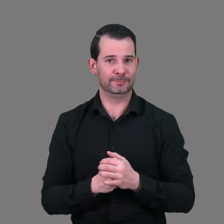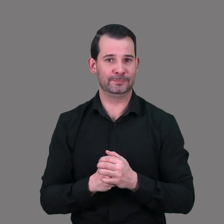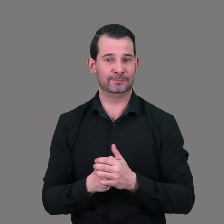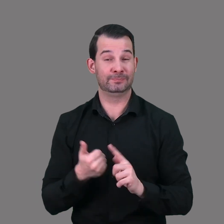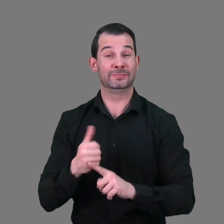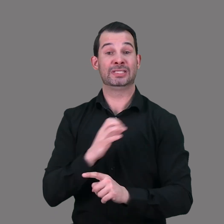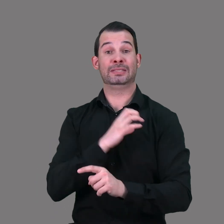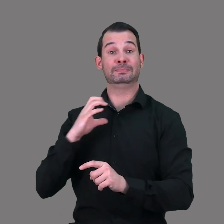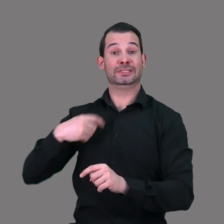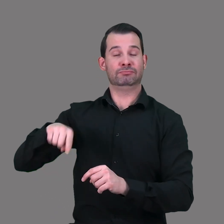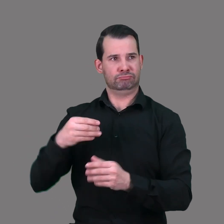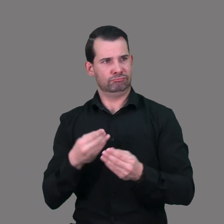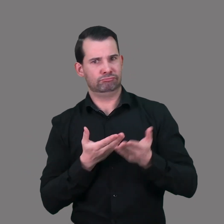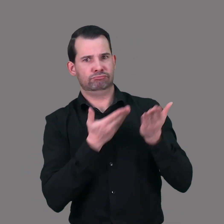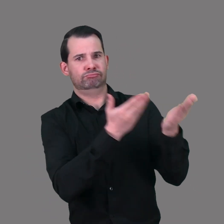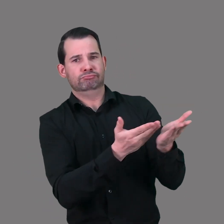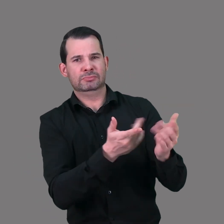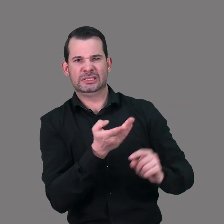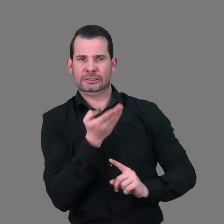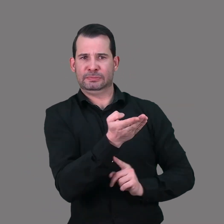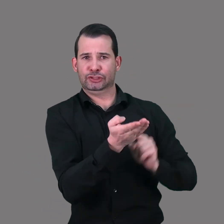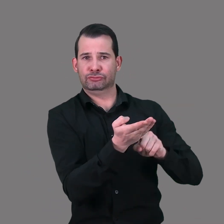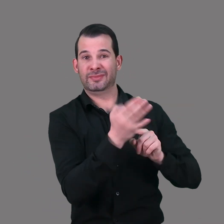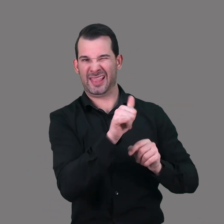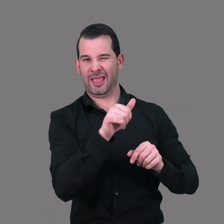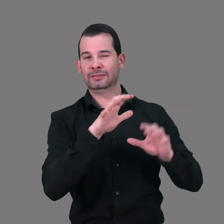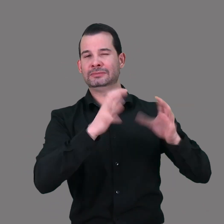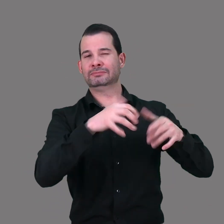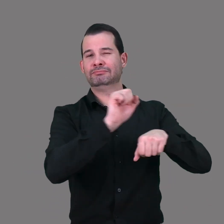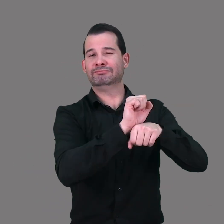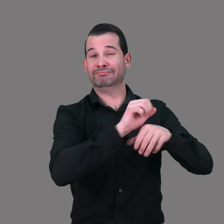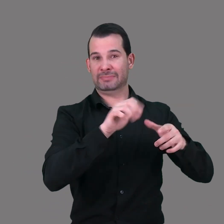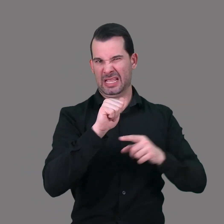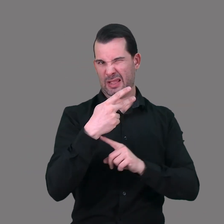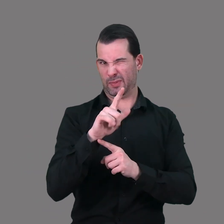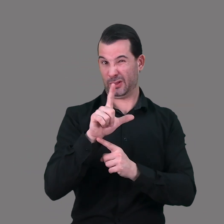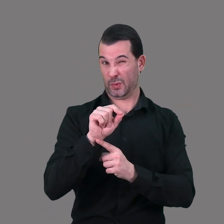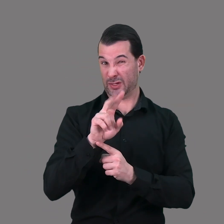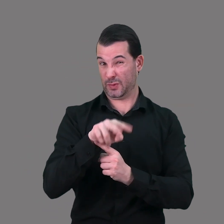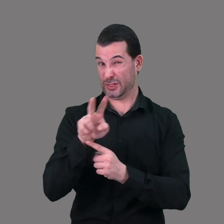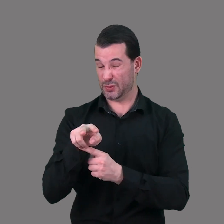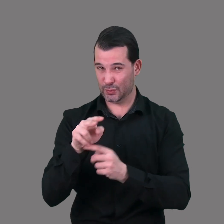The Commission provided a submission to the Taskforce in April 2022.